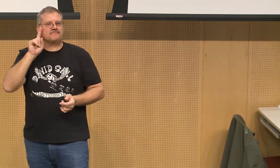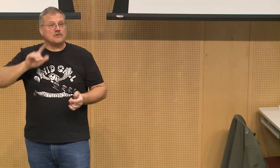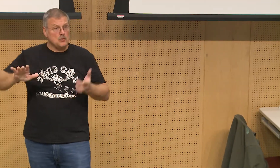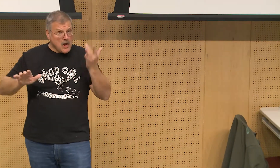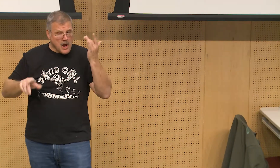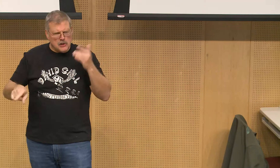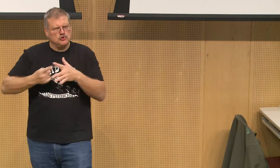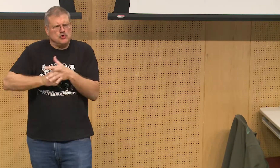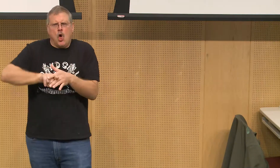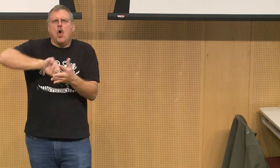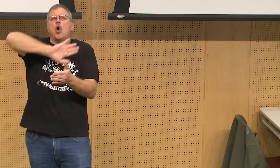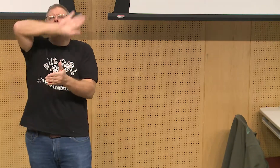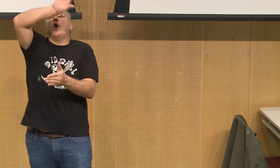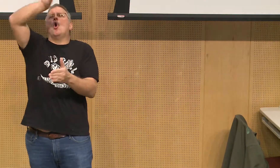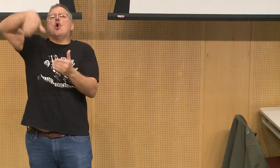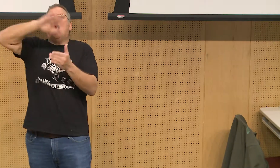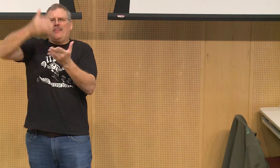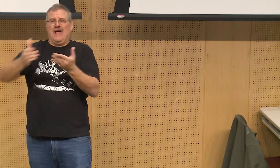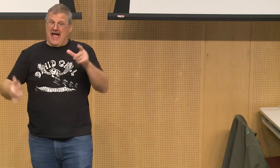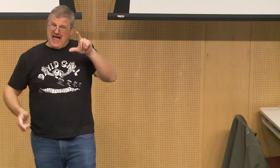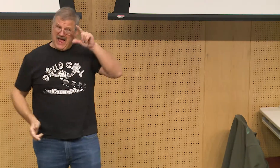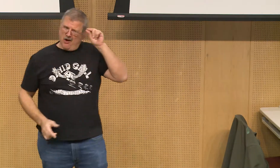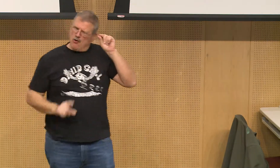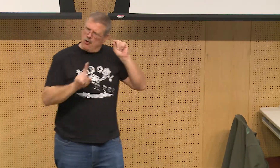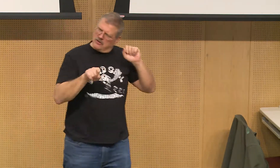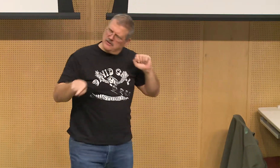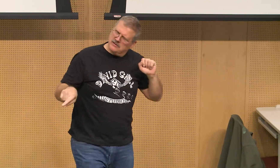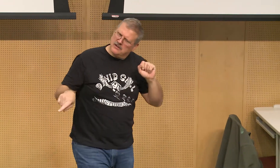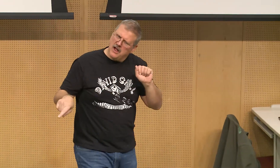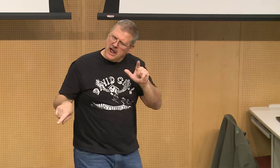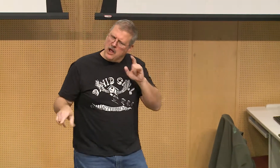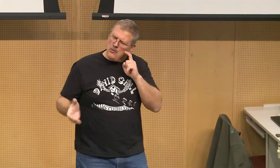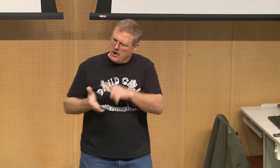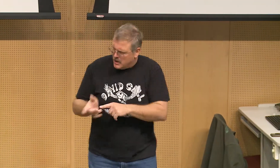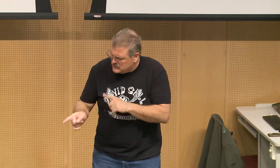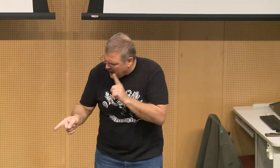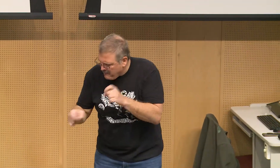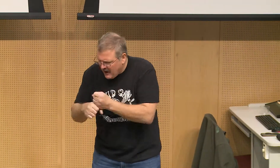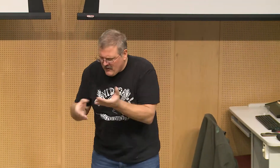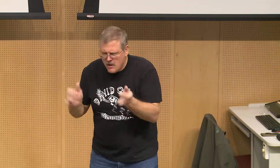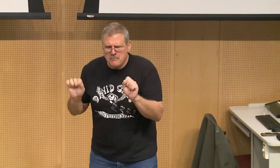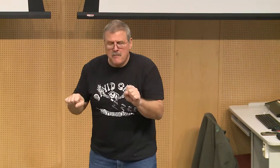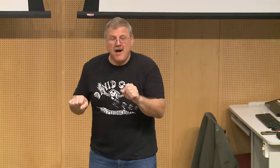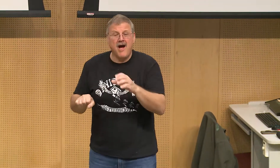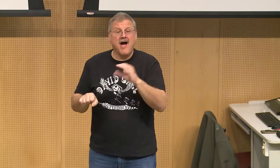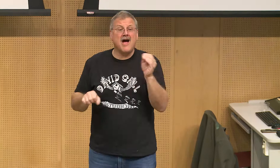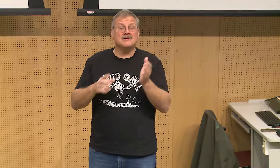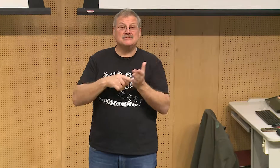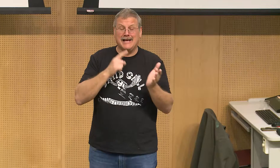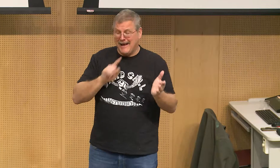This, my mother died at 21, and this was in honor of her.